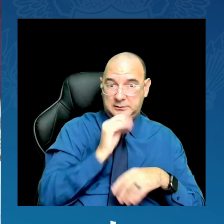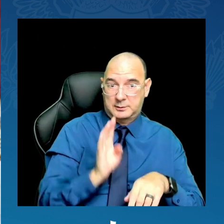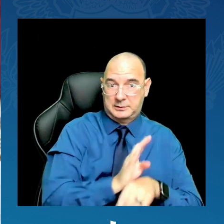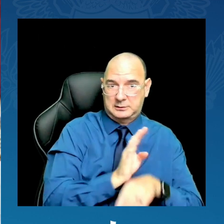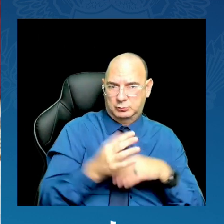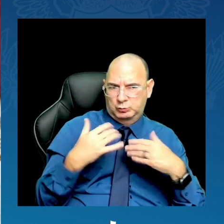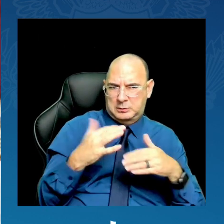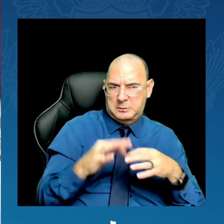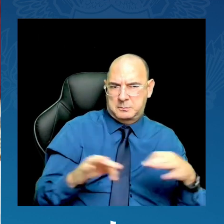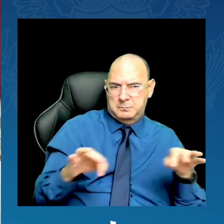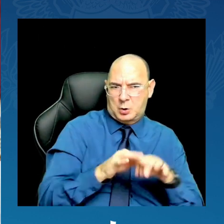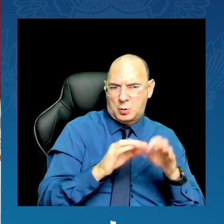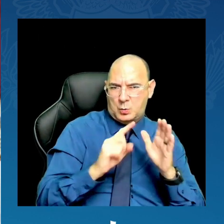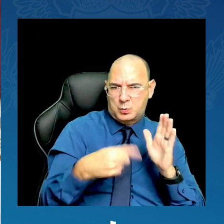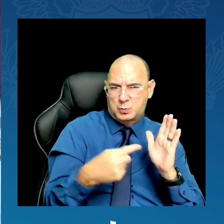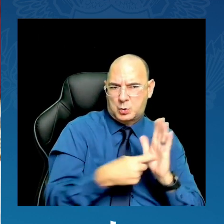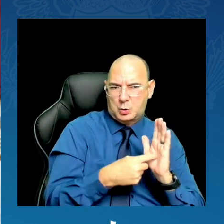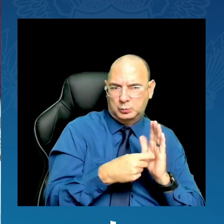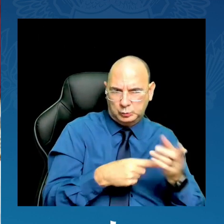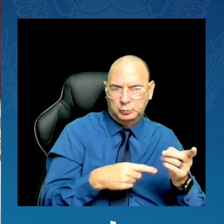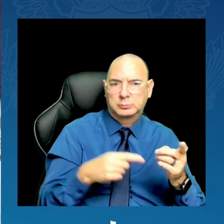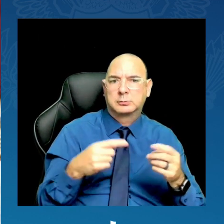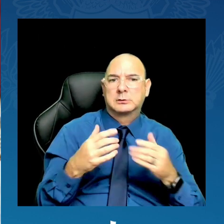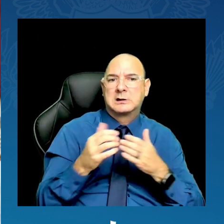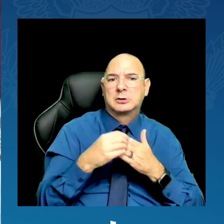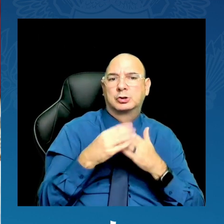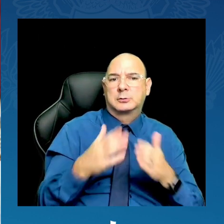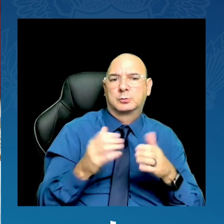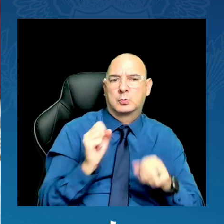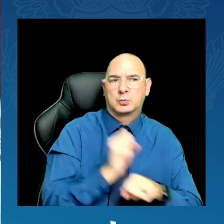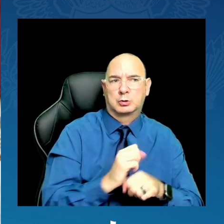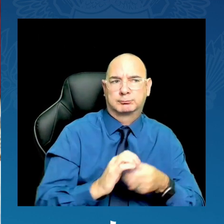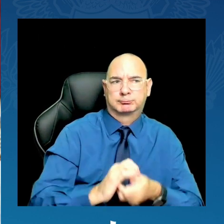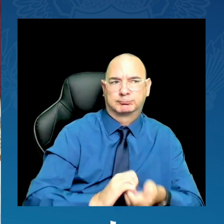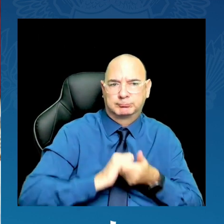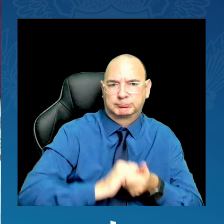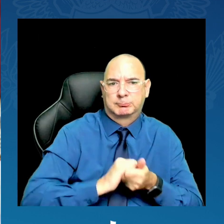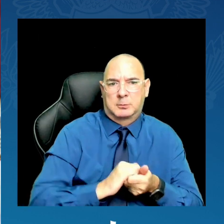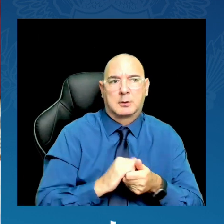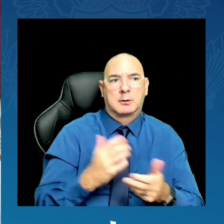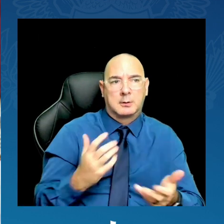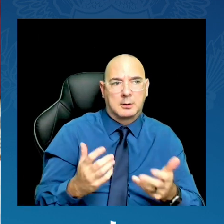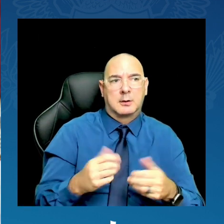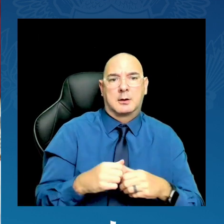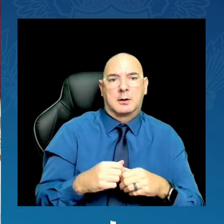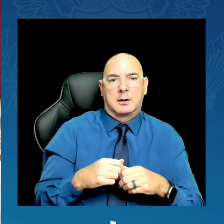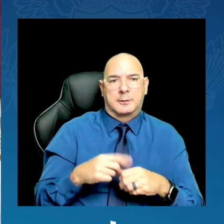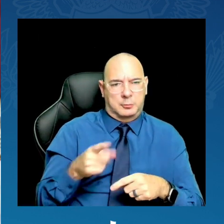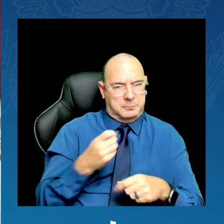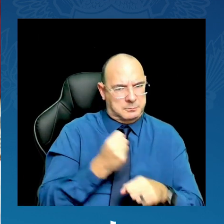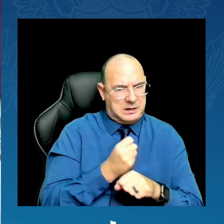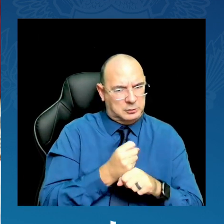We've been working collaboratively with the industry to create a streamlined launch and reinforcing licensing requirement,